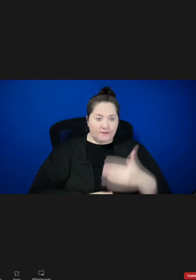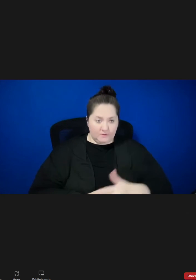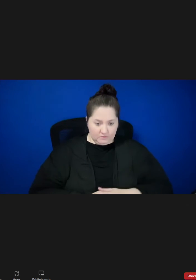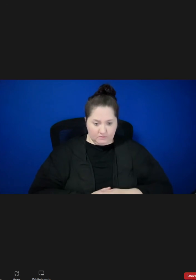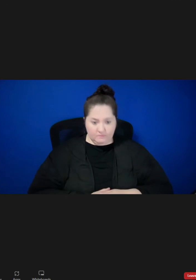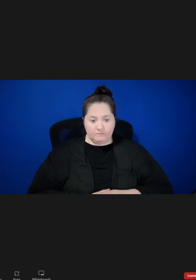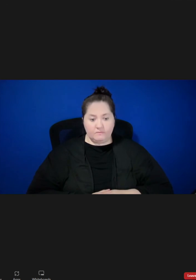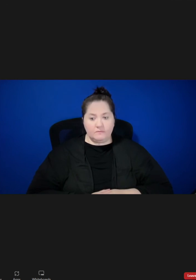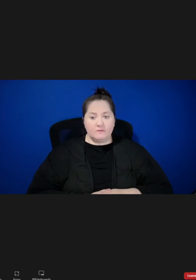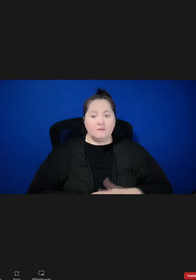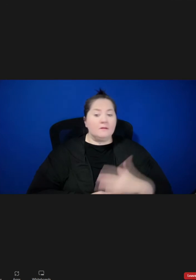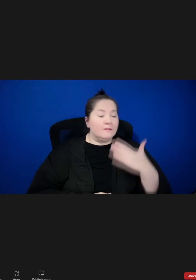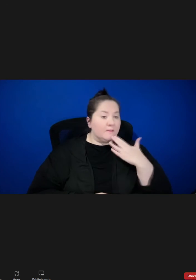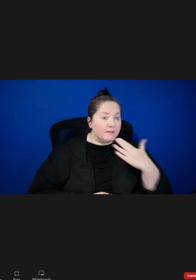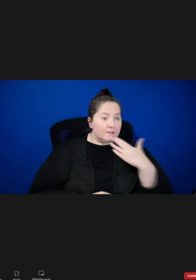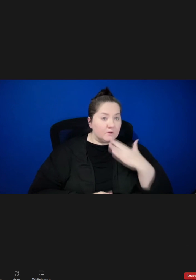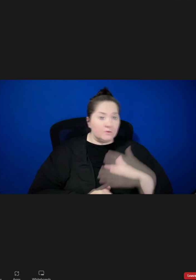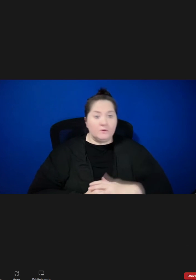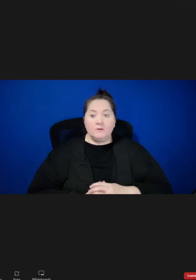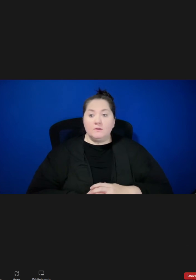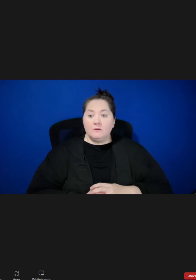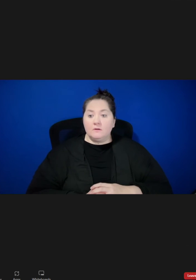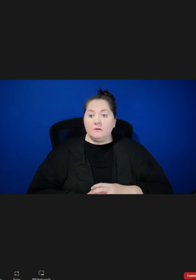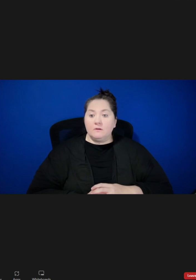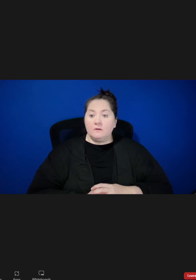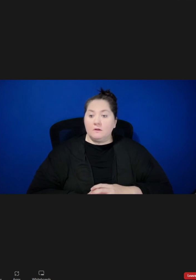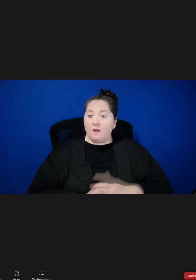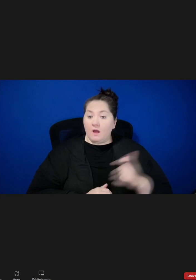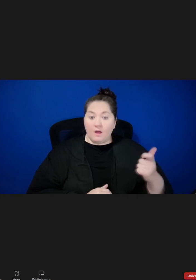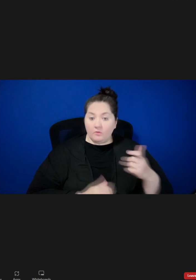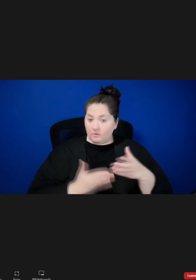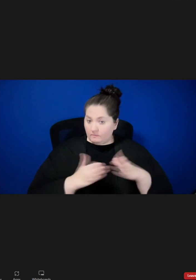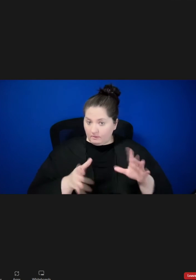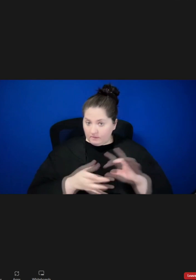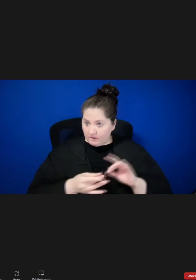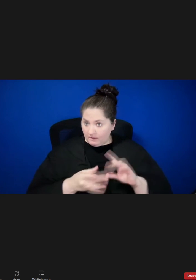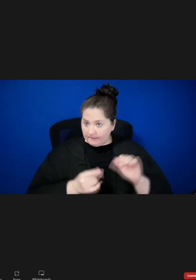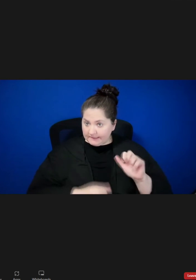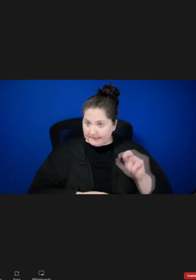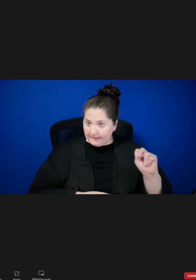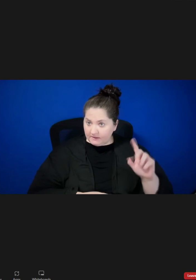Robert Hopkins, Jr.: Thank you, Ms. Wrangham. Ann, do we have any other public comments on the line?